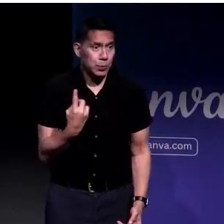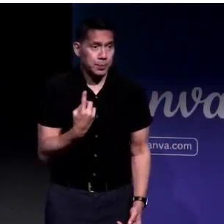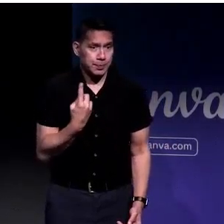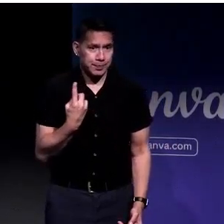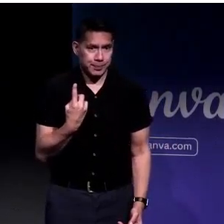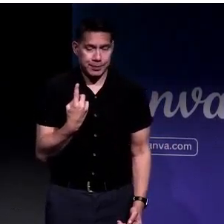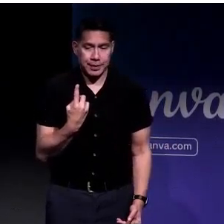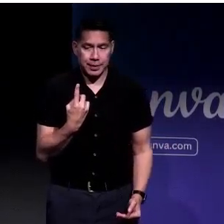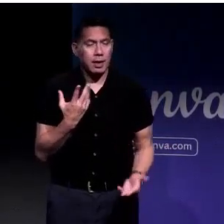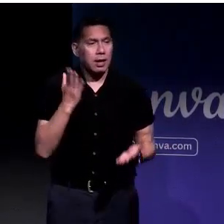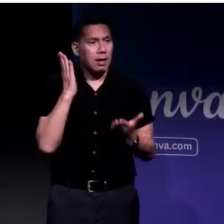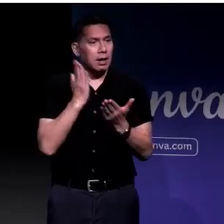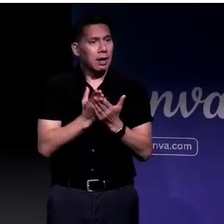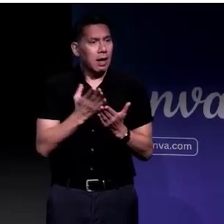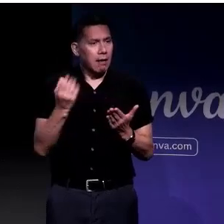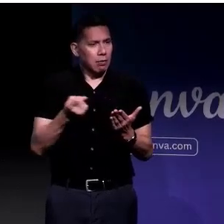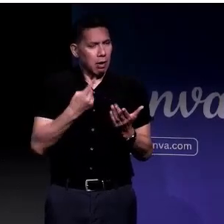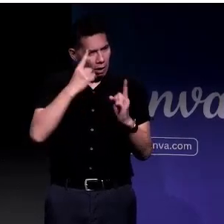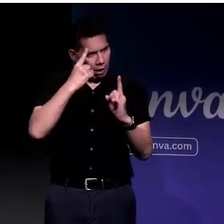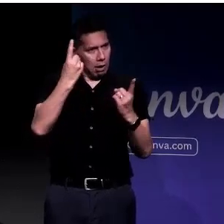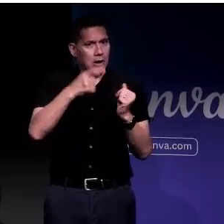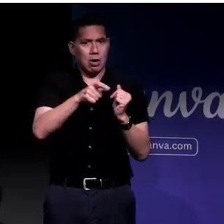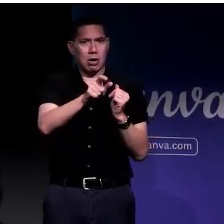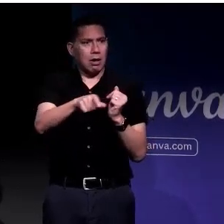We had to really understand what our clients were facing.